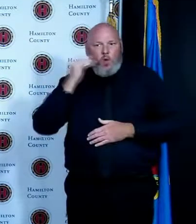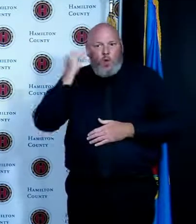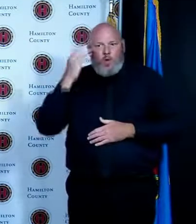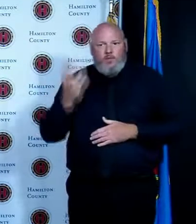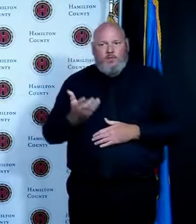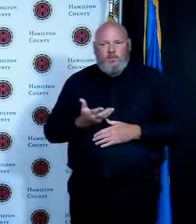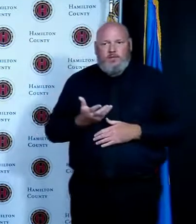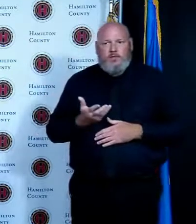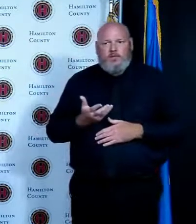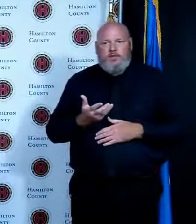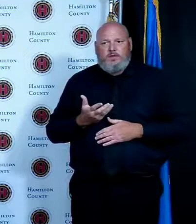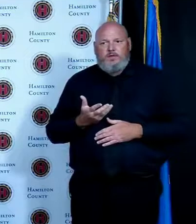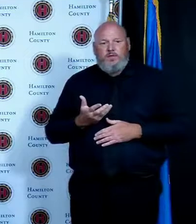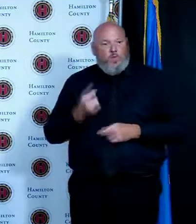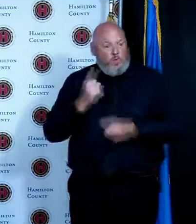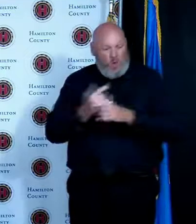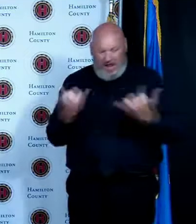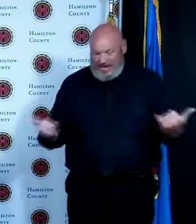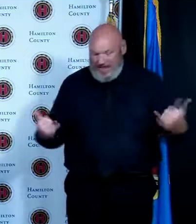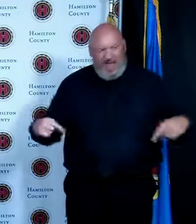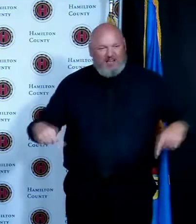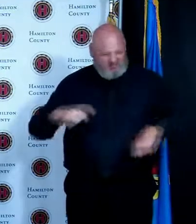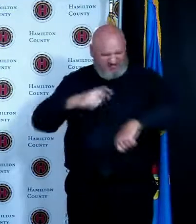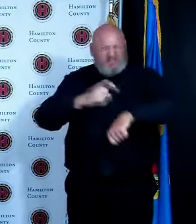so if you've fallen behind on your rent or if you're a landlord